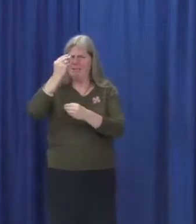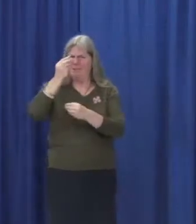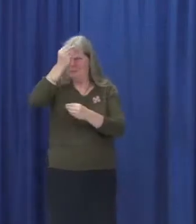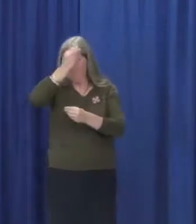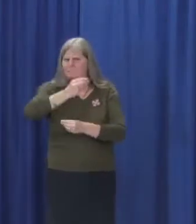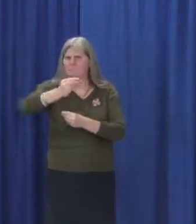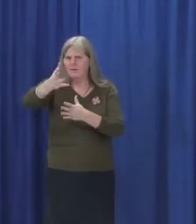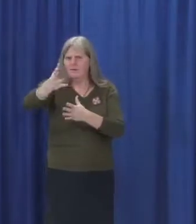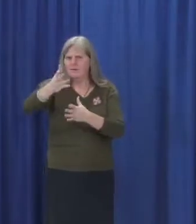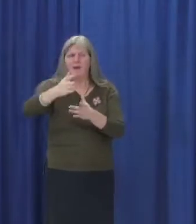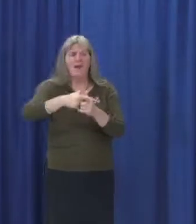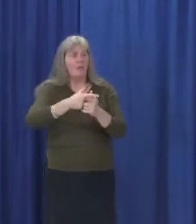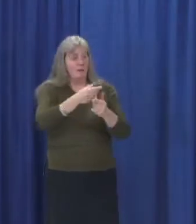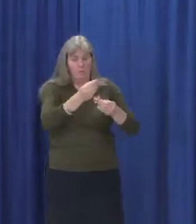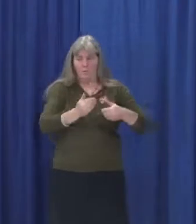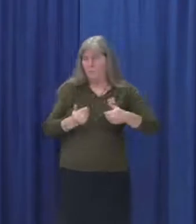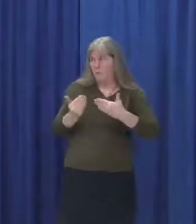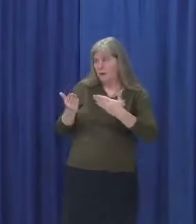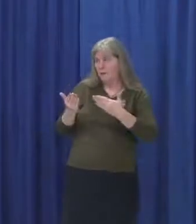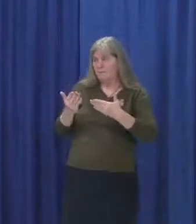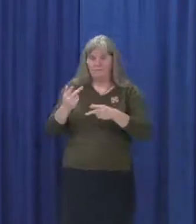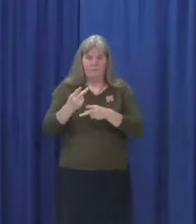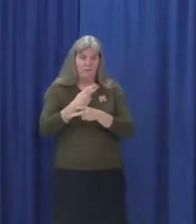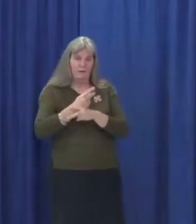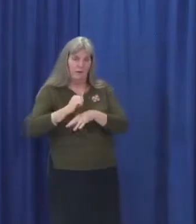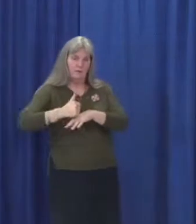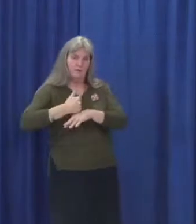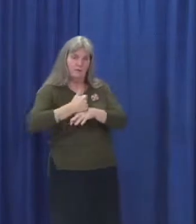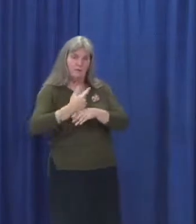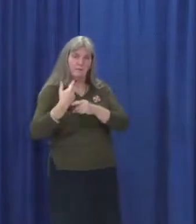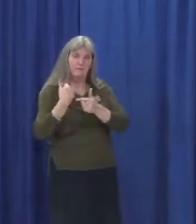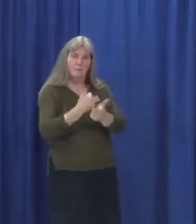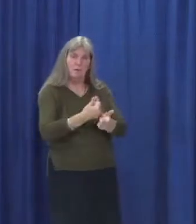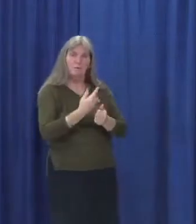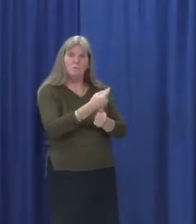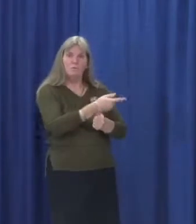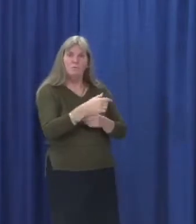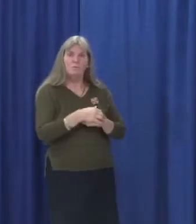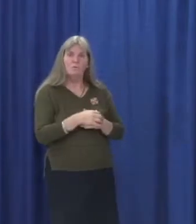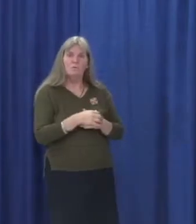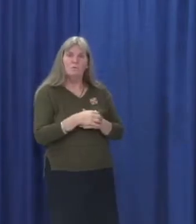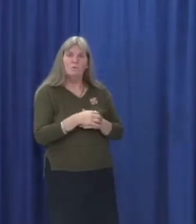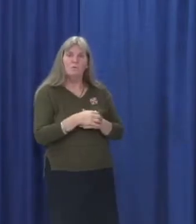as possible to work on the logistical challenges and we've